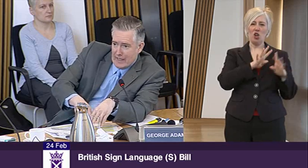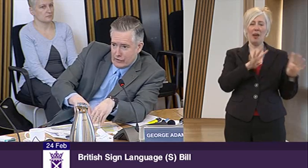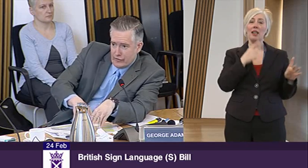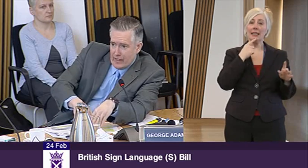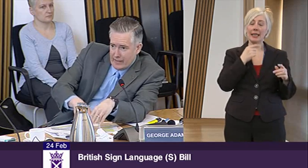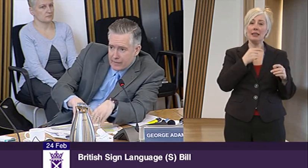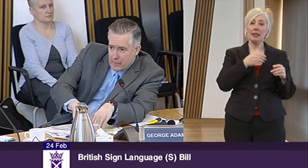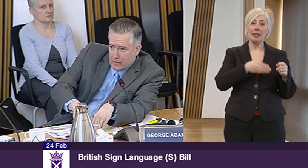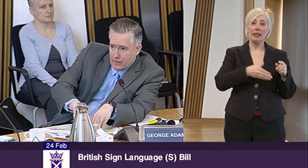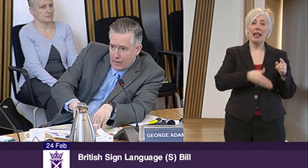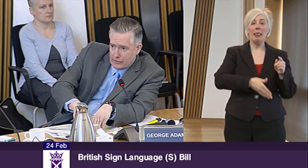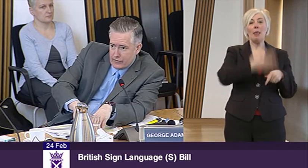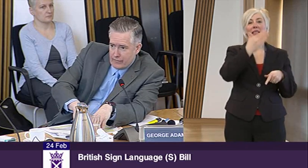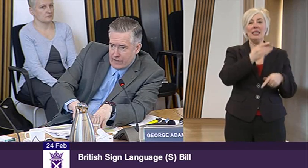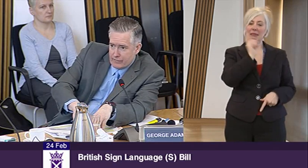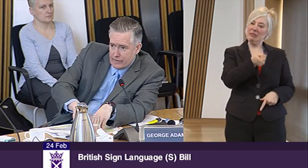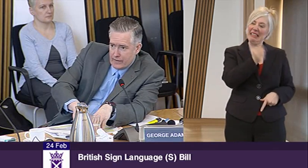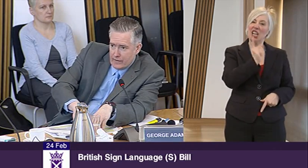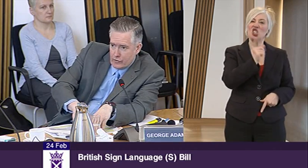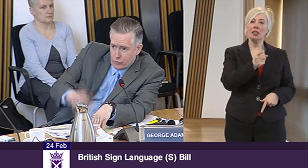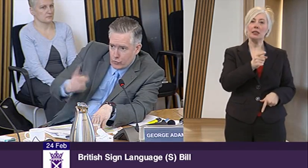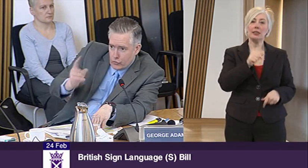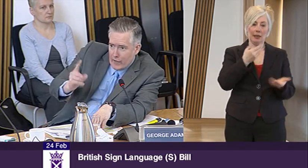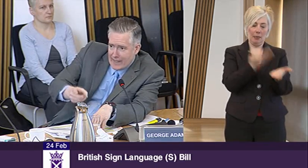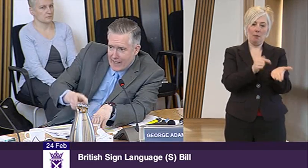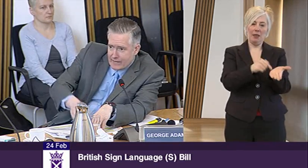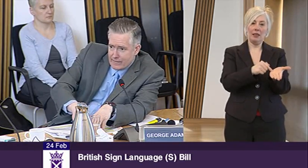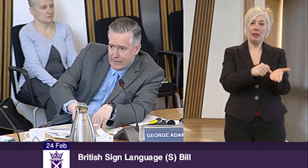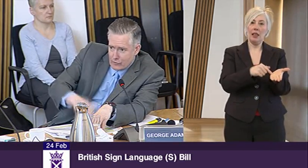of witnesses said that the limited sanctions listed in the bill are, in effect, only to